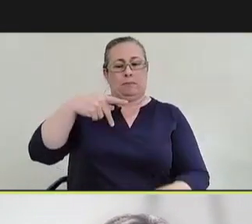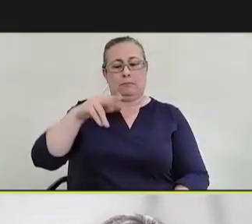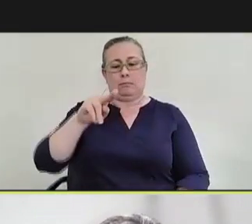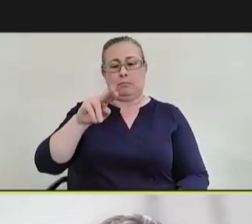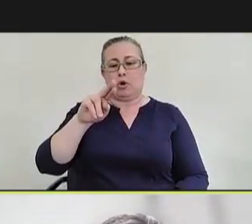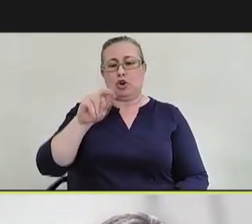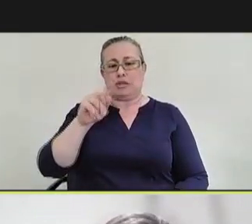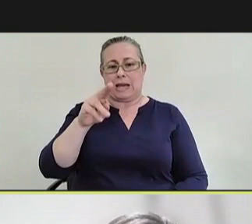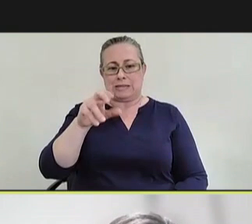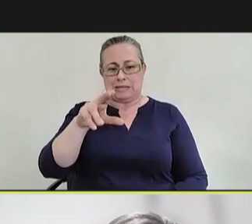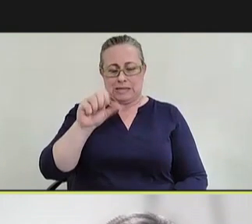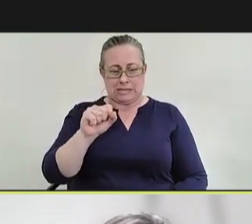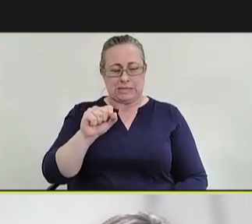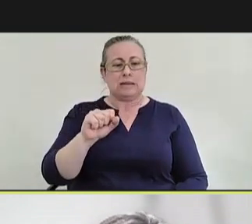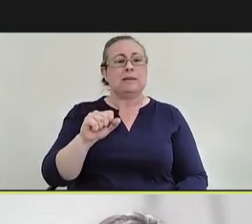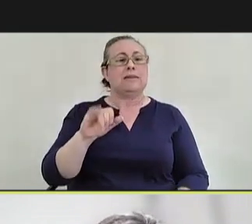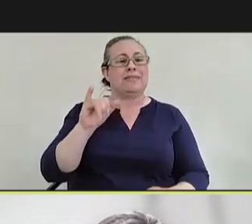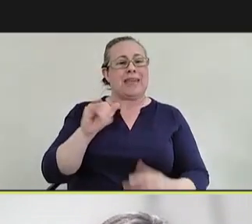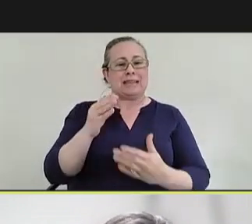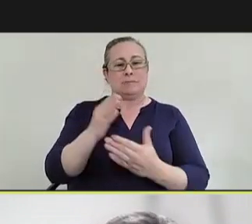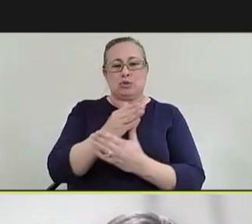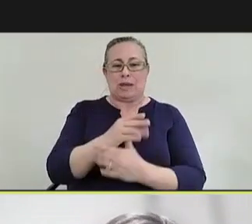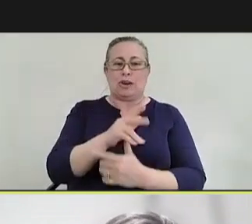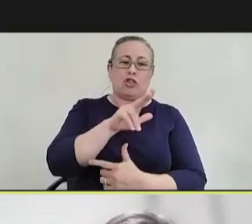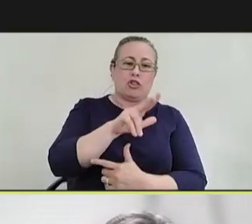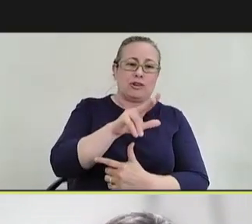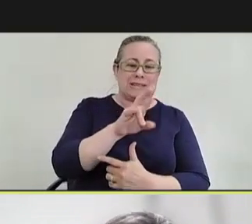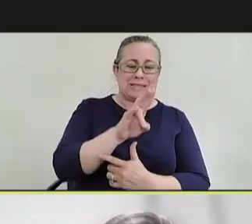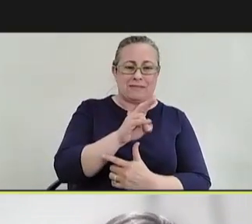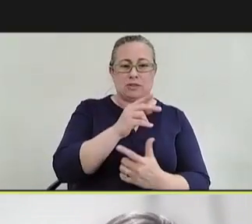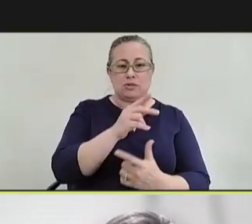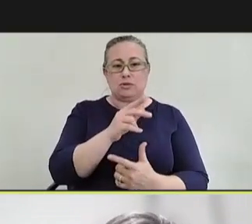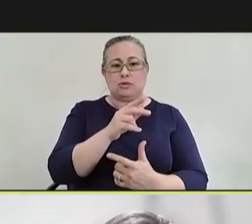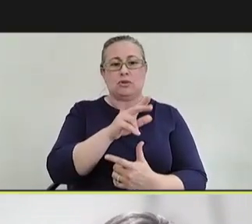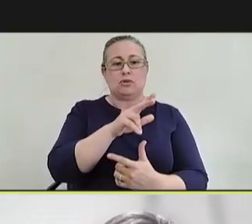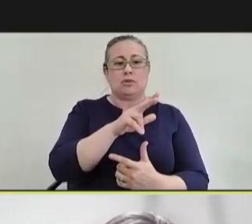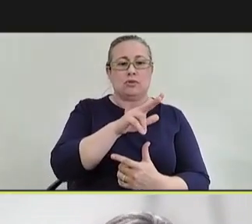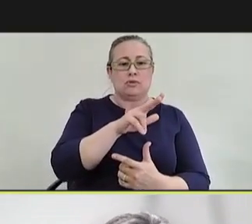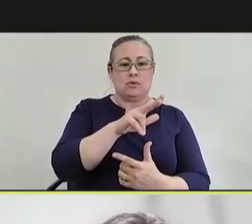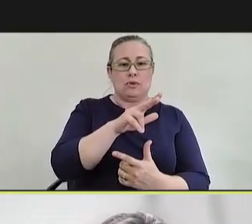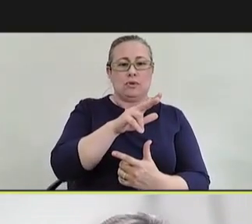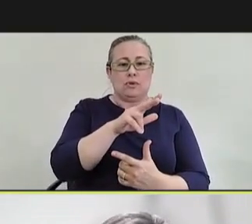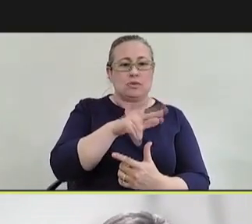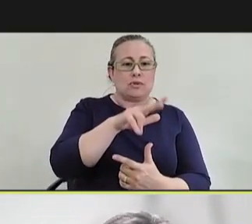usually between 27 and 36 weeks, and is also given at every pregnancy. And lastly,